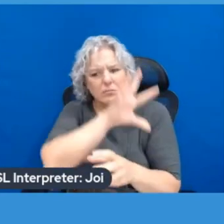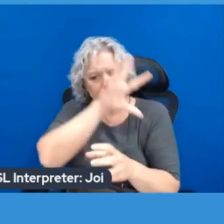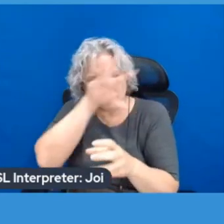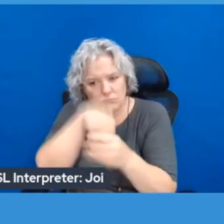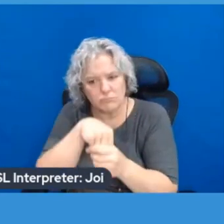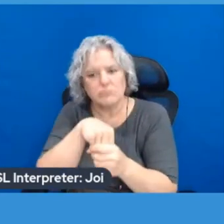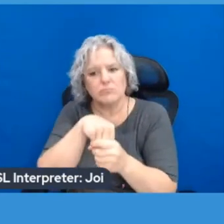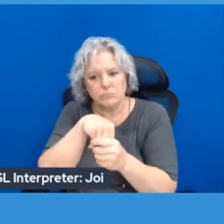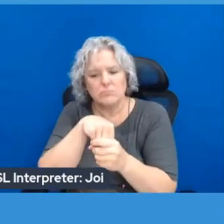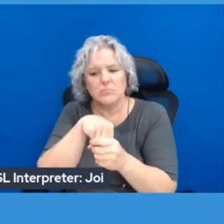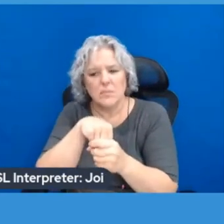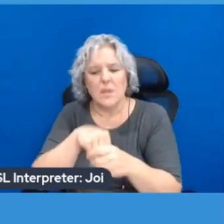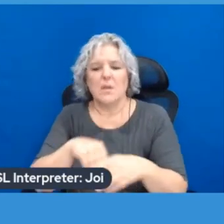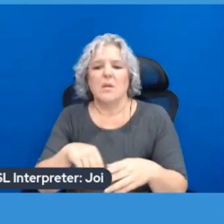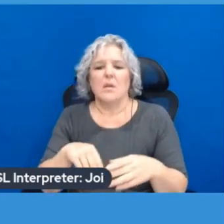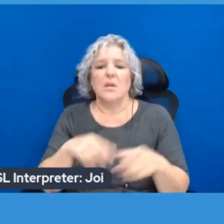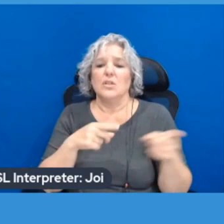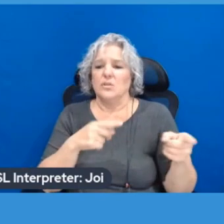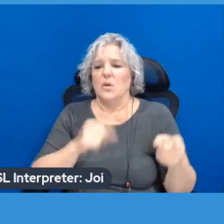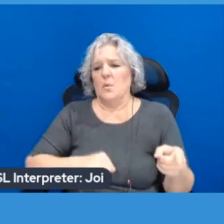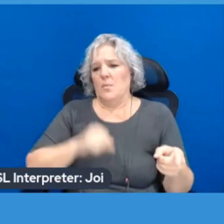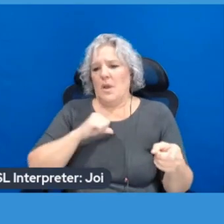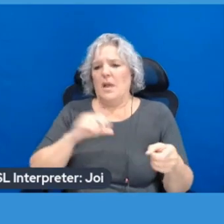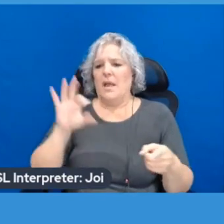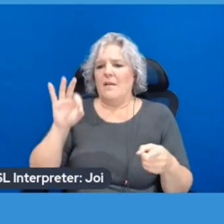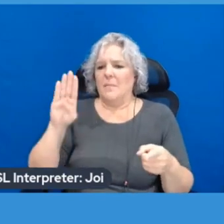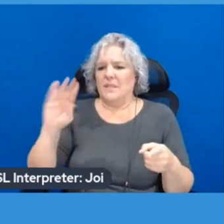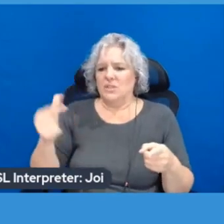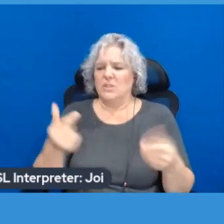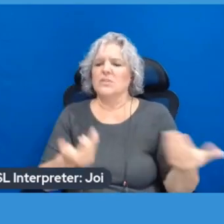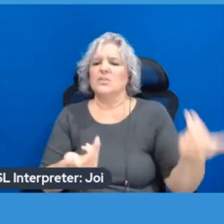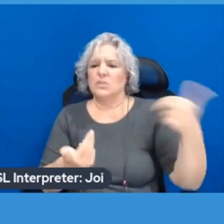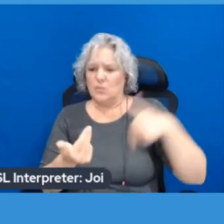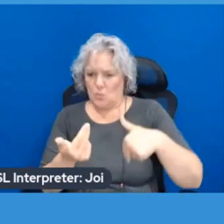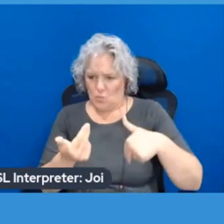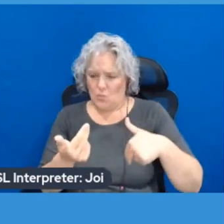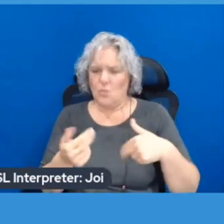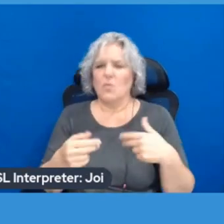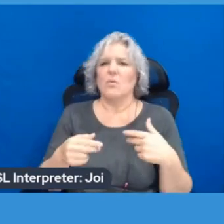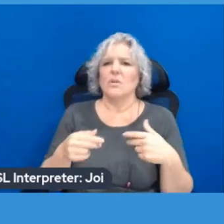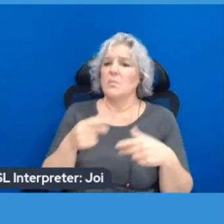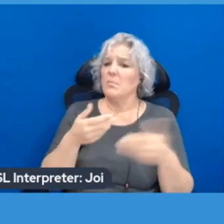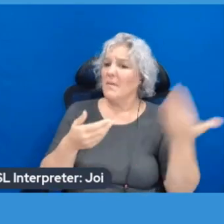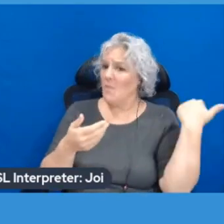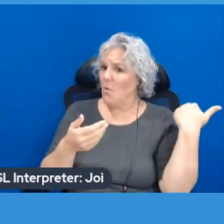Prior to joining us here at FPG, Jani worked for three other national centers